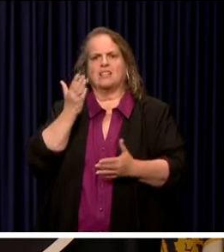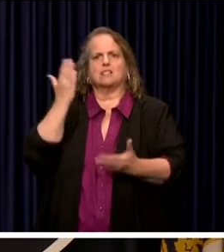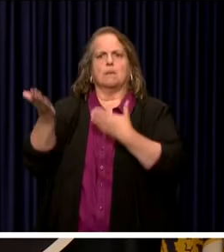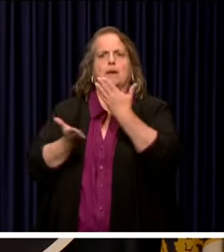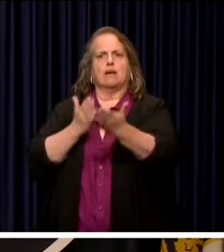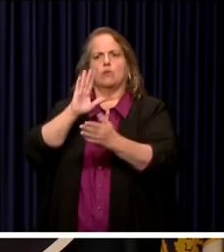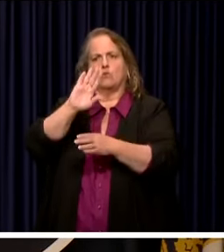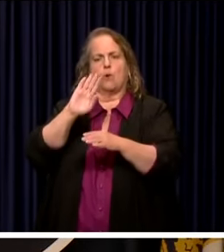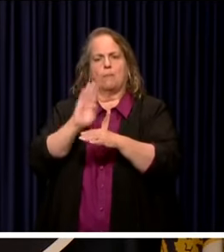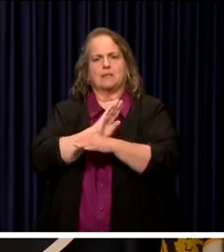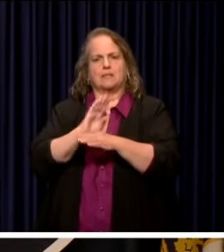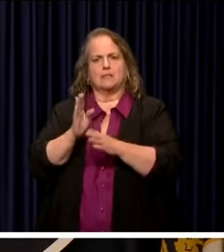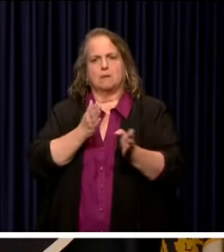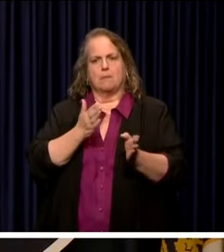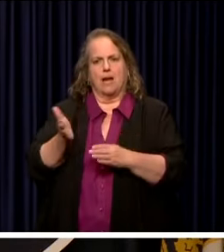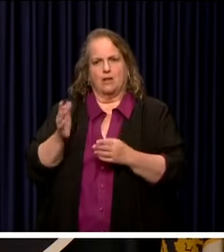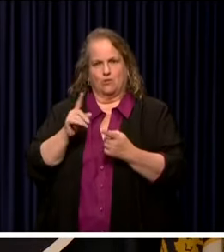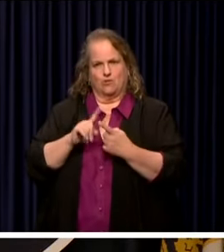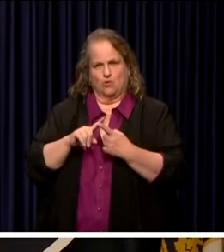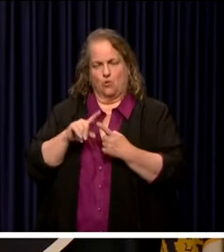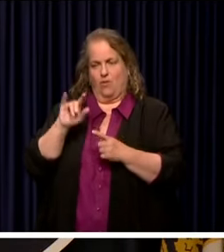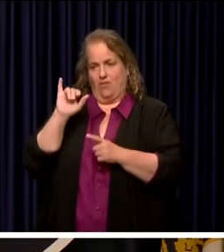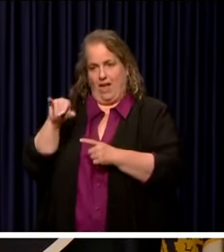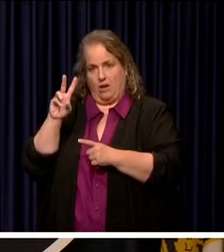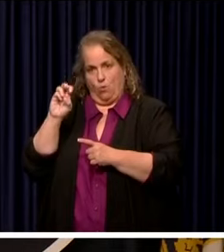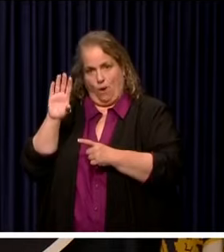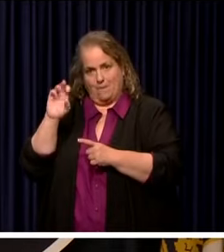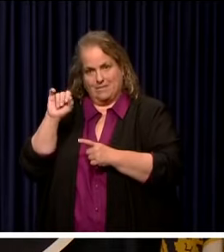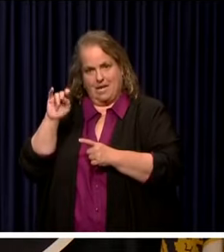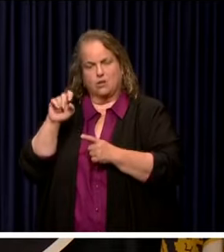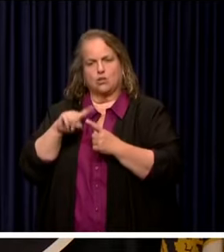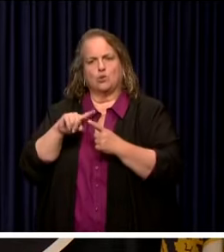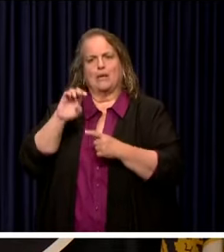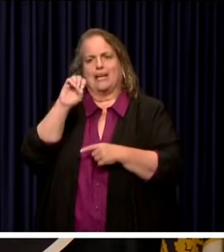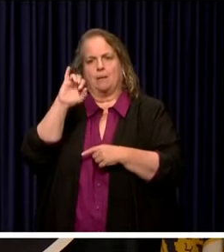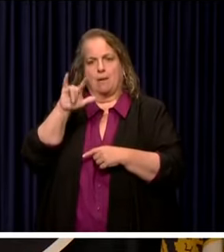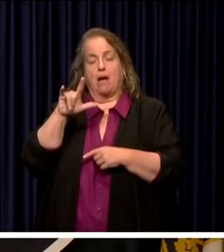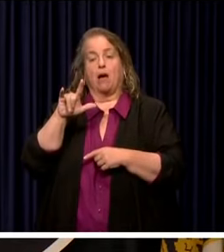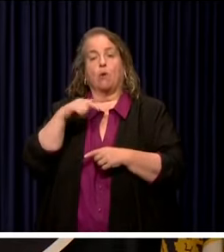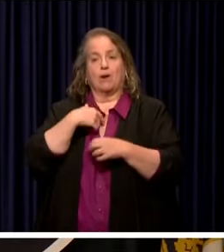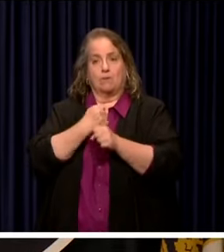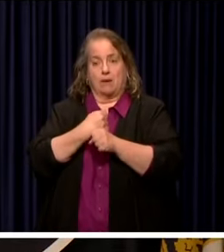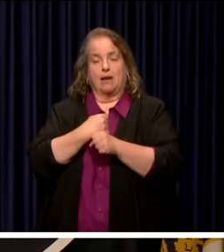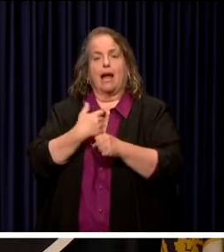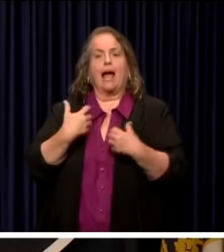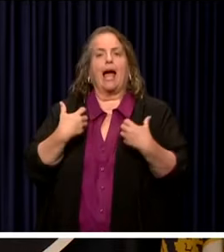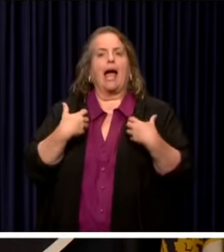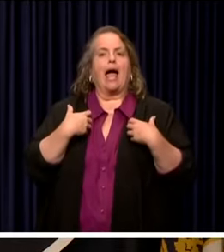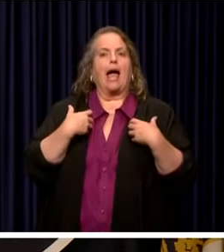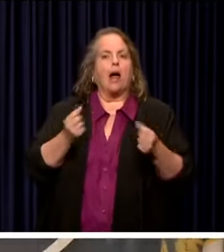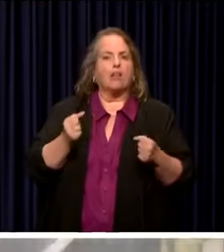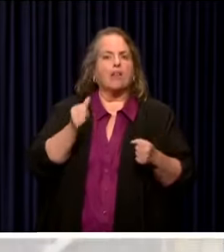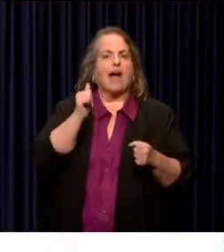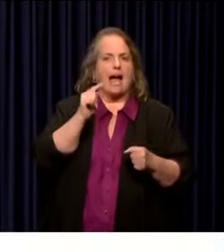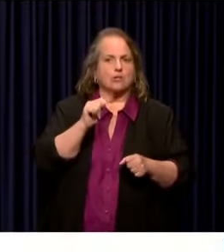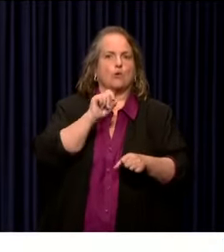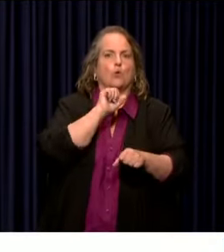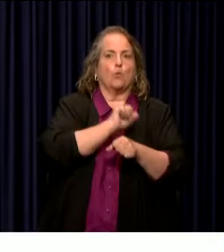EMPLOYEES. TESTING AND CONTACT TRACING. WHAT YOUR ABILITY TO DO THAT IS SUPPLEMENTING THE STATE'S